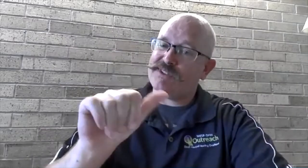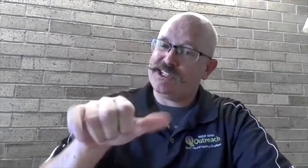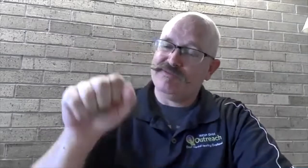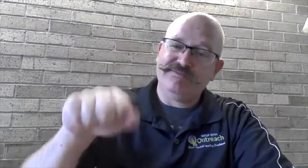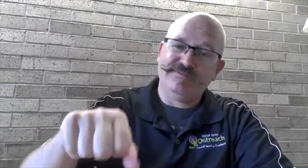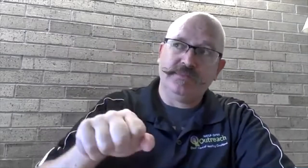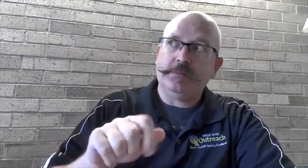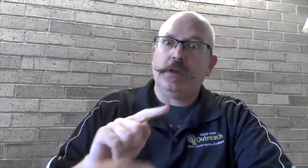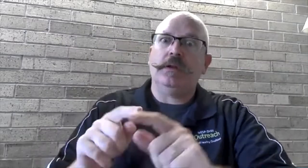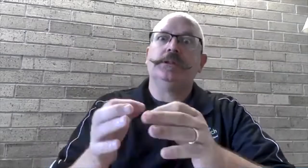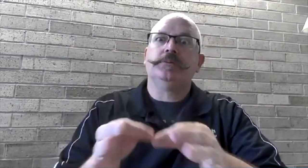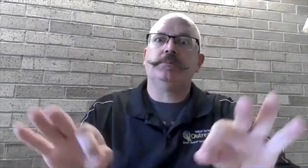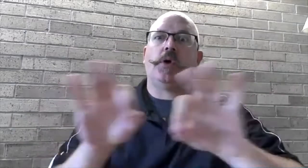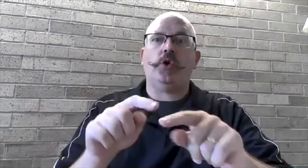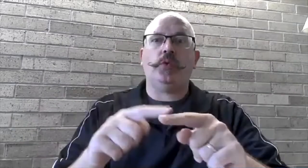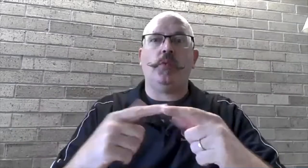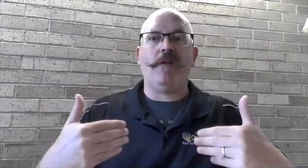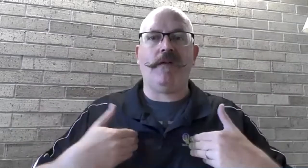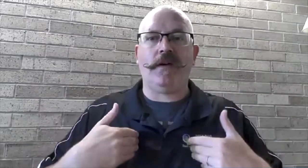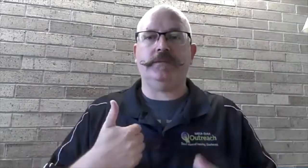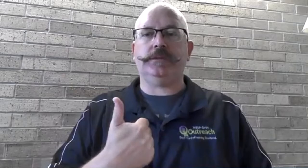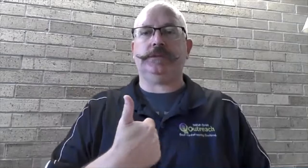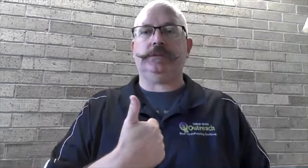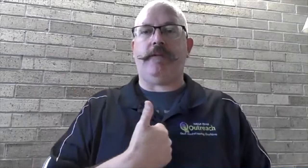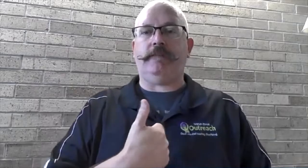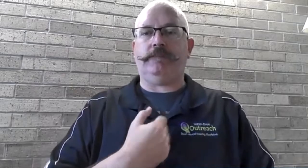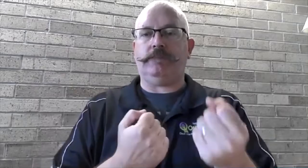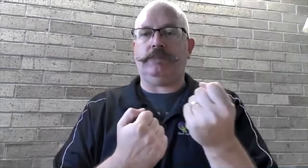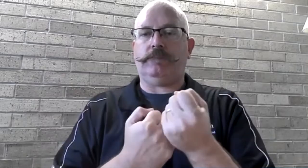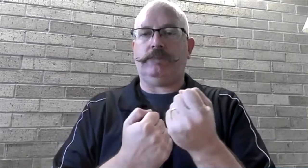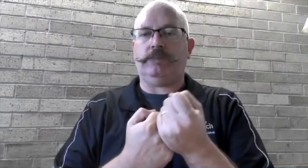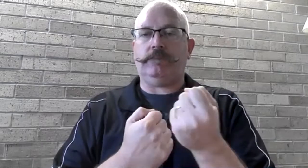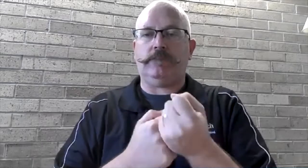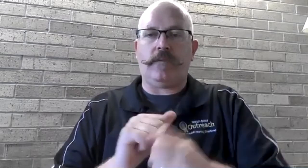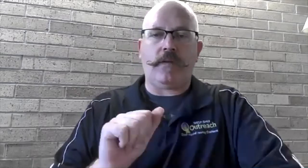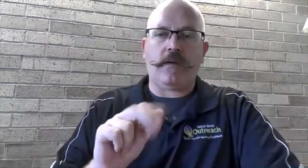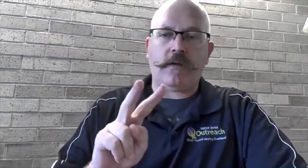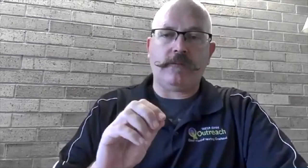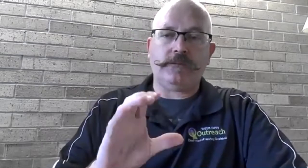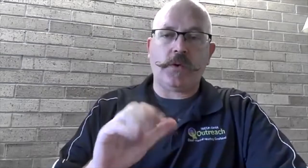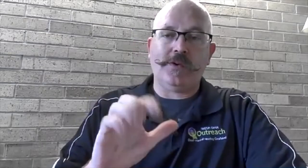by educating others and letting them know. And I think part of that is being a self-advocate and